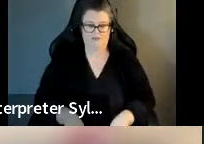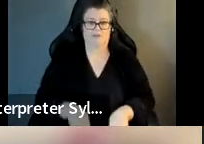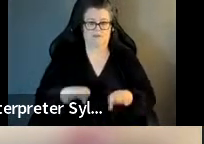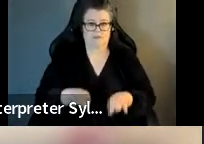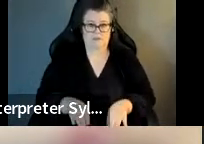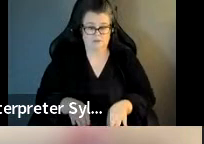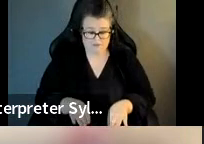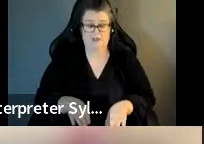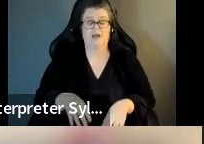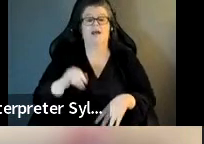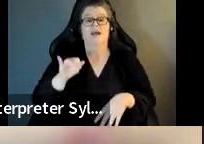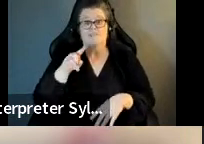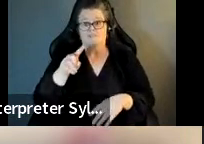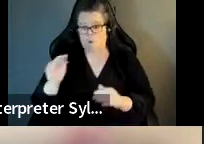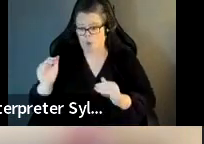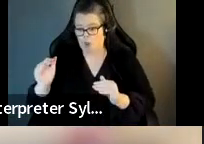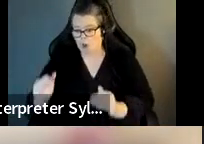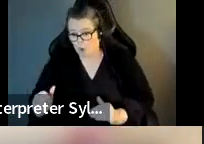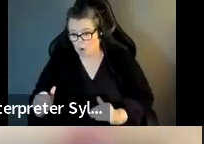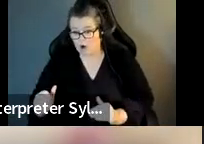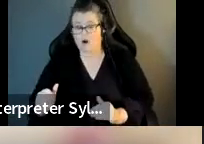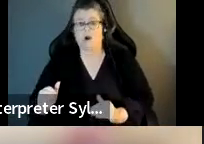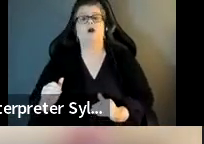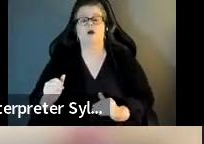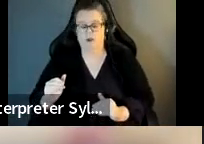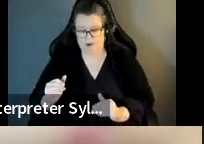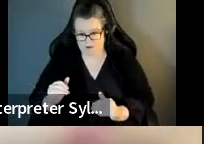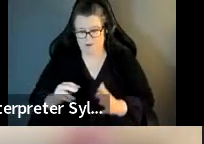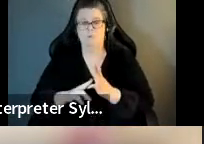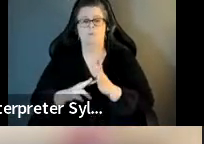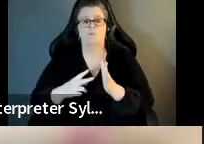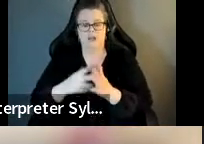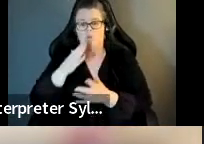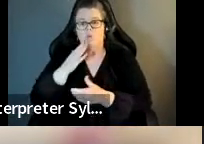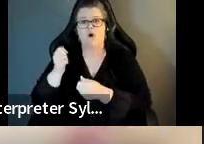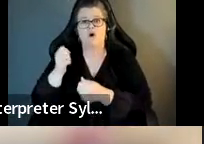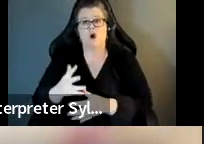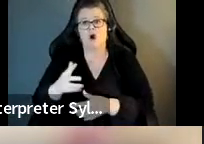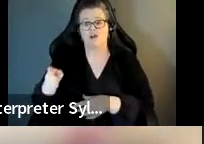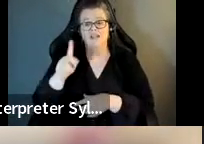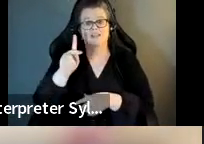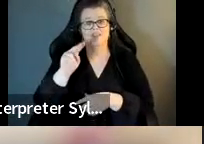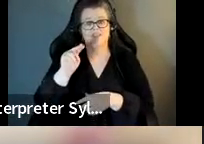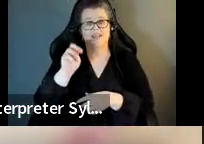foot rest, meaning the knees of taller patients would extend far above the surface of the seat.